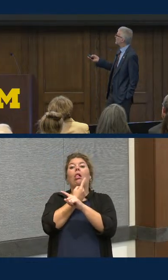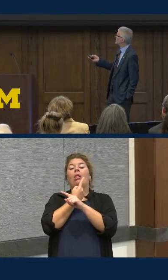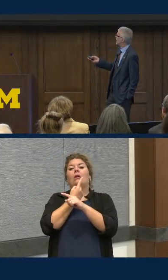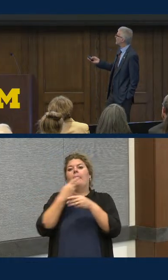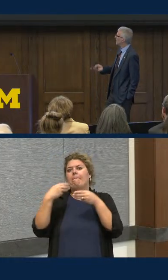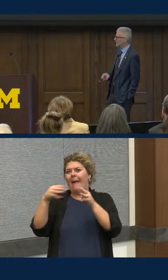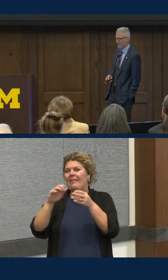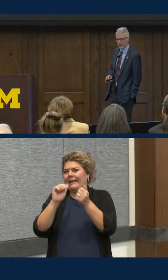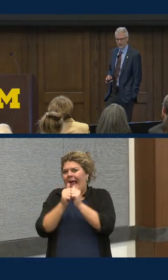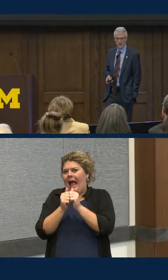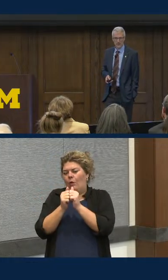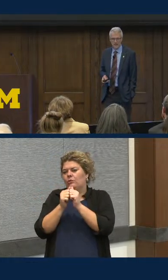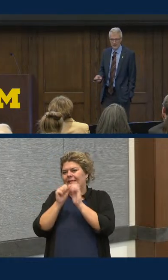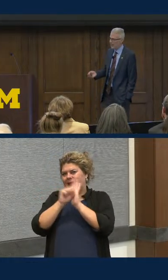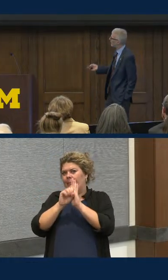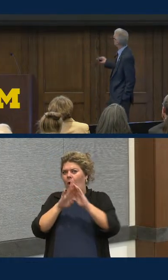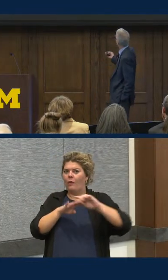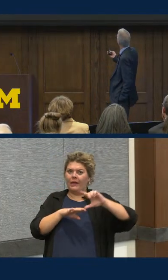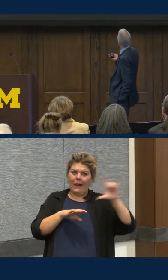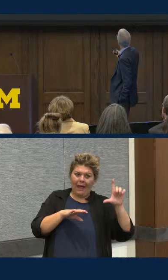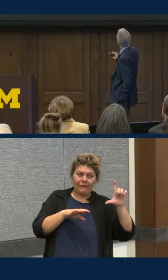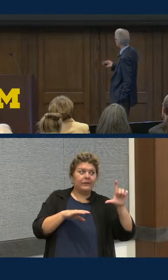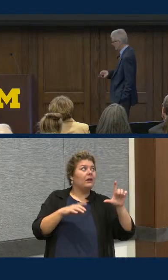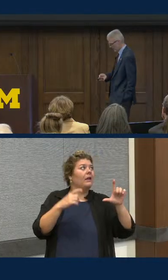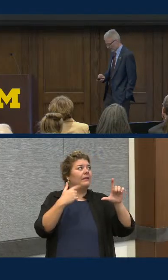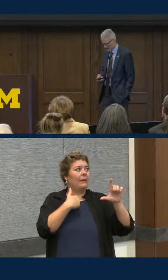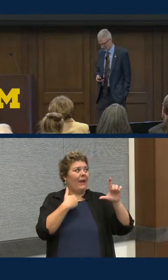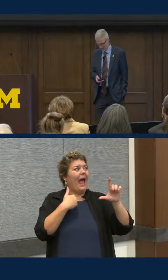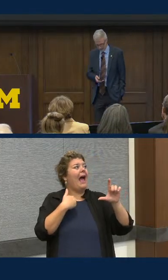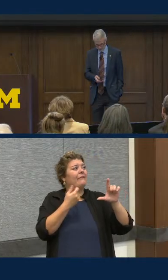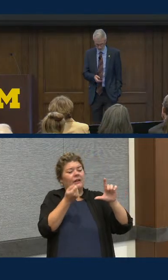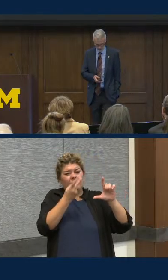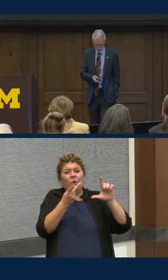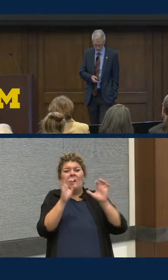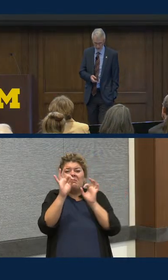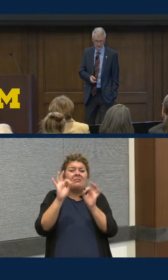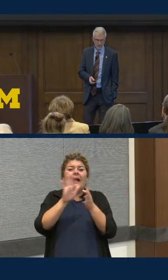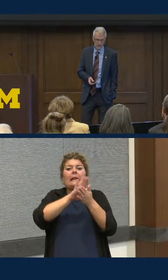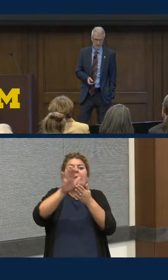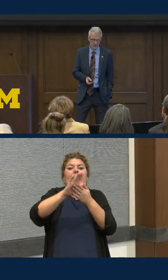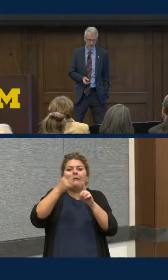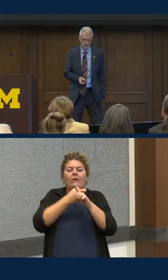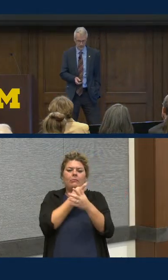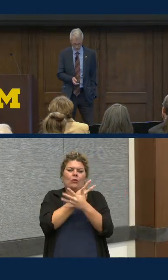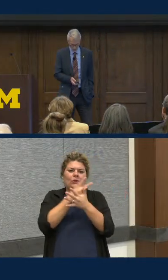of under sampling on the left